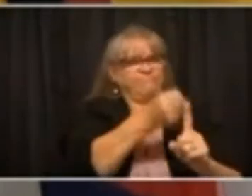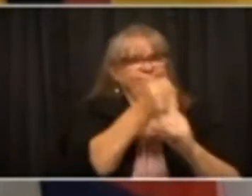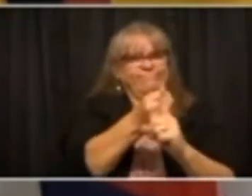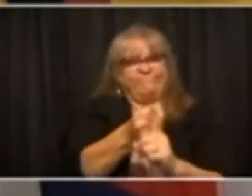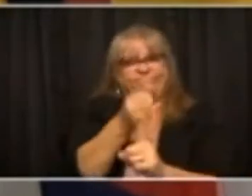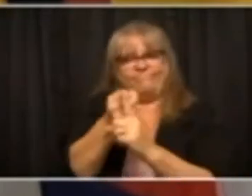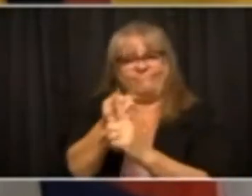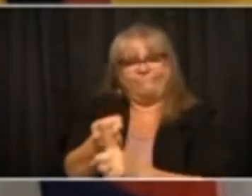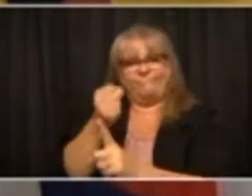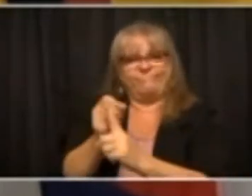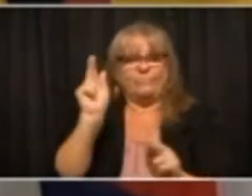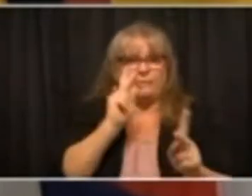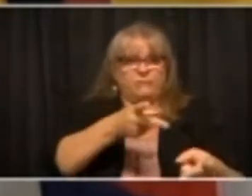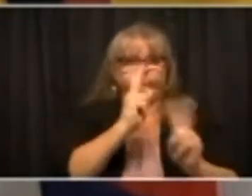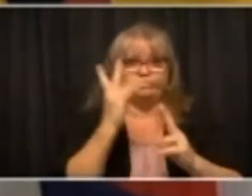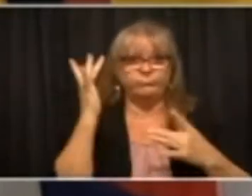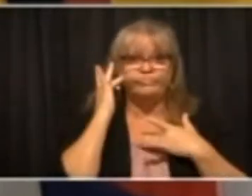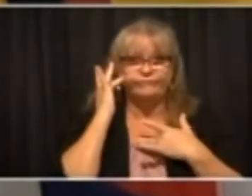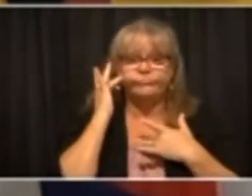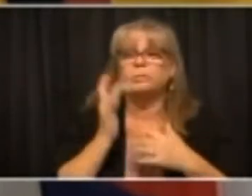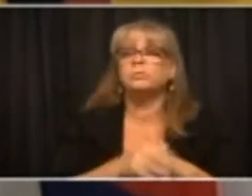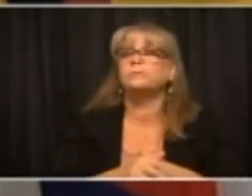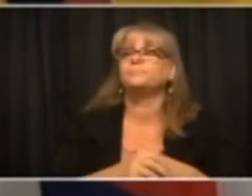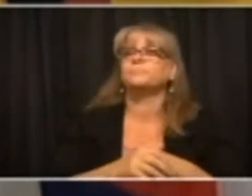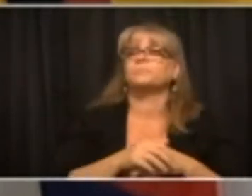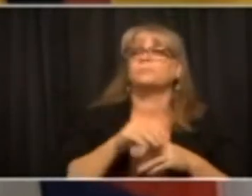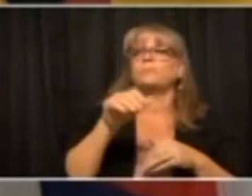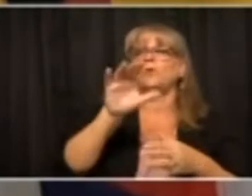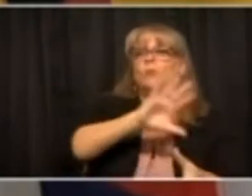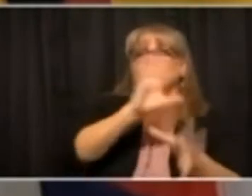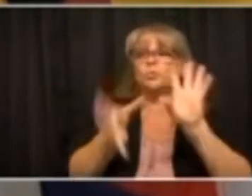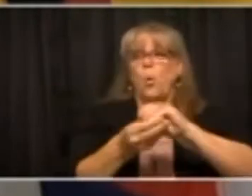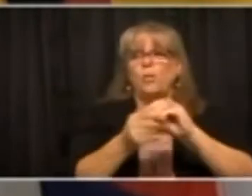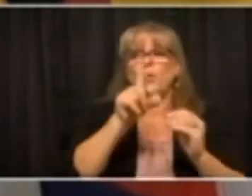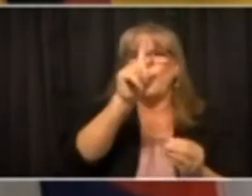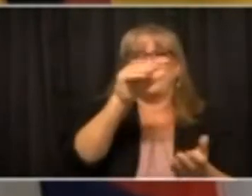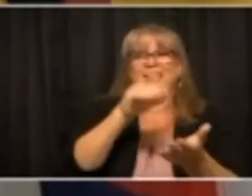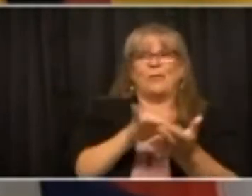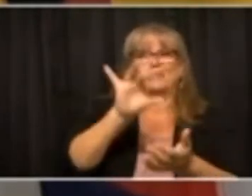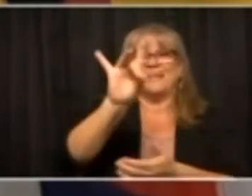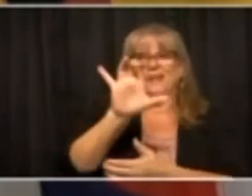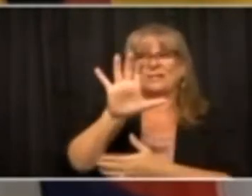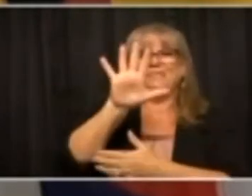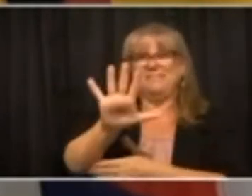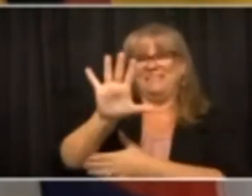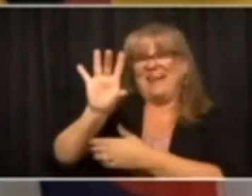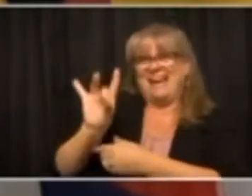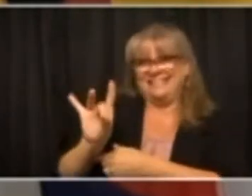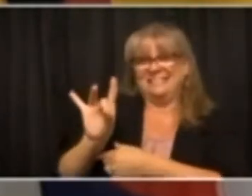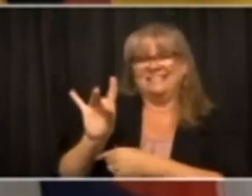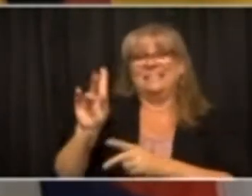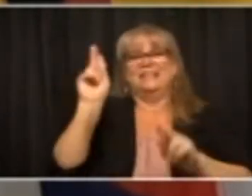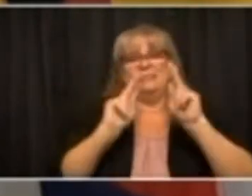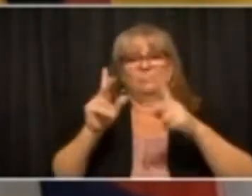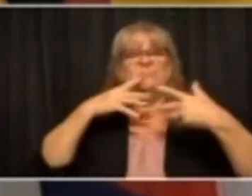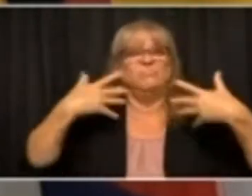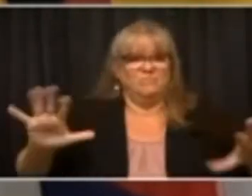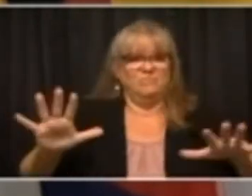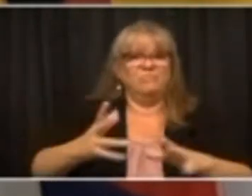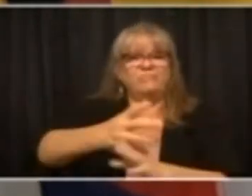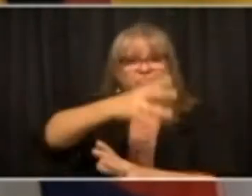we have 1858 people who've died with coronavirus 1736 who died